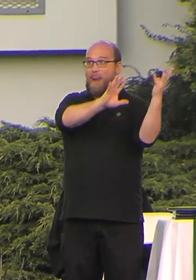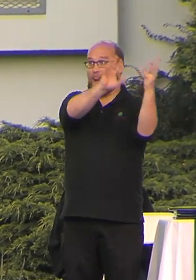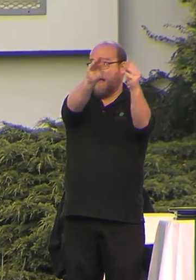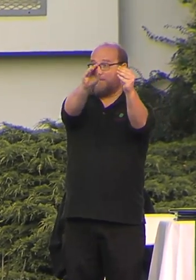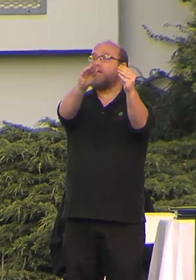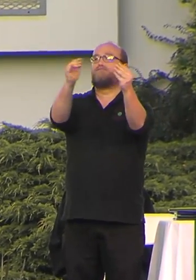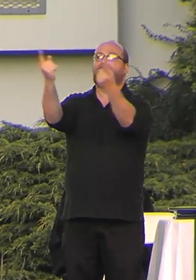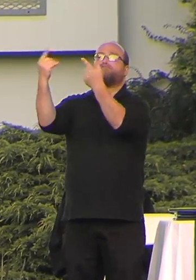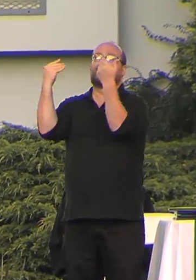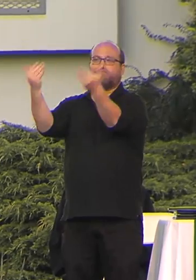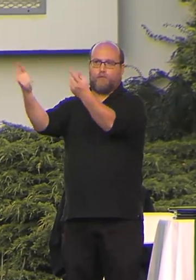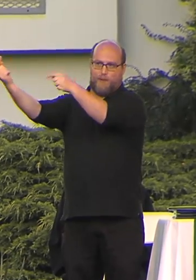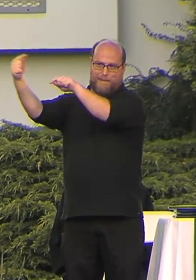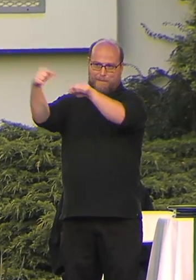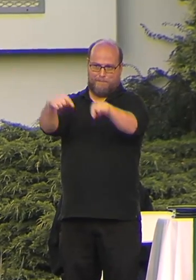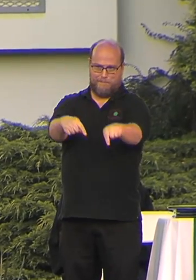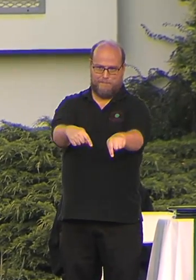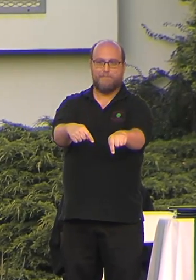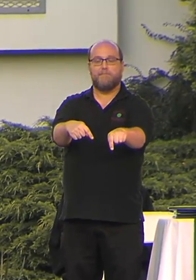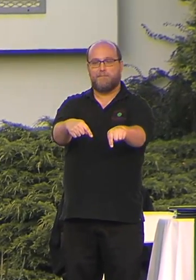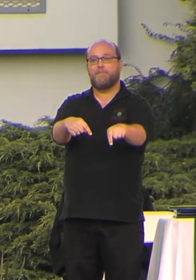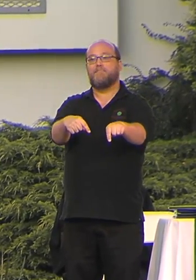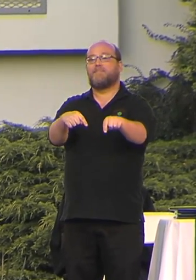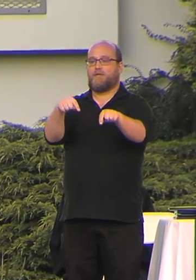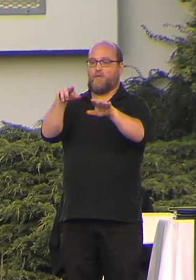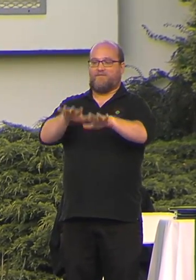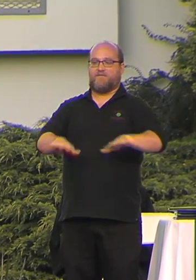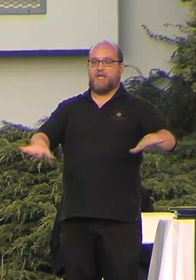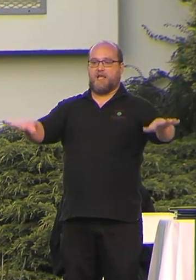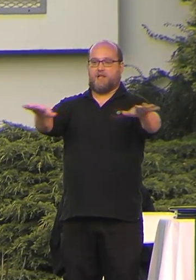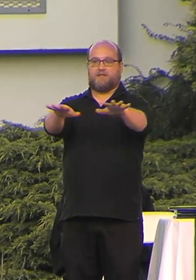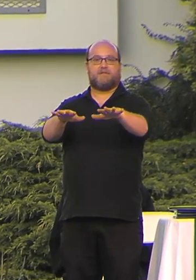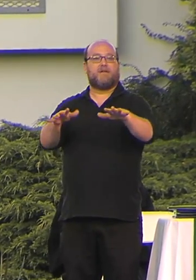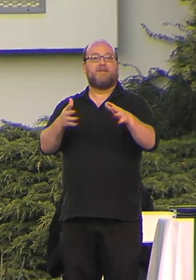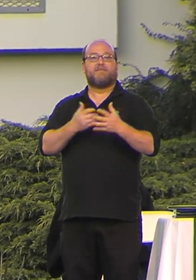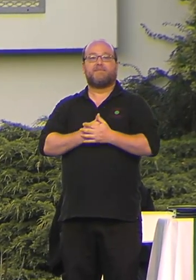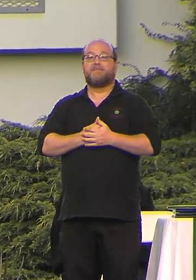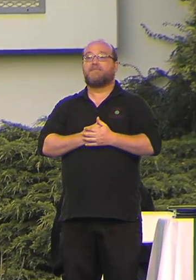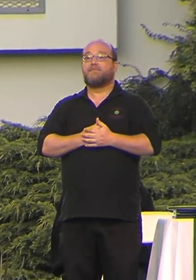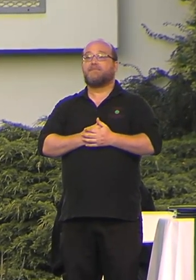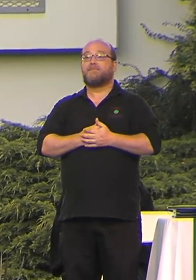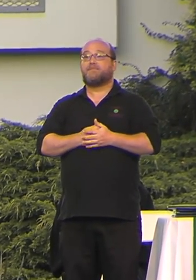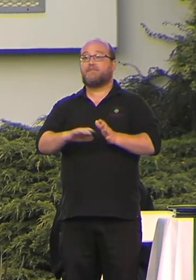through the back entrance or exit excuse me. Graduates our staff is heading to the back